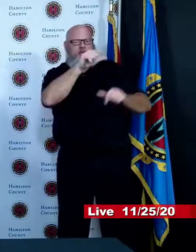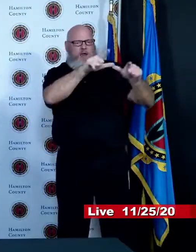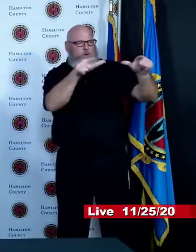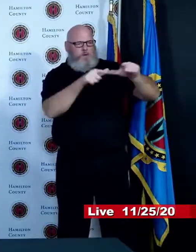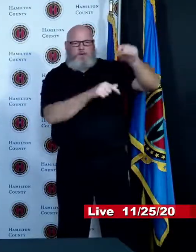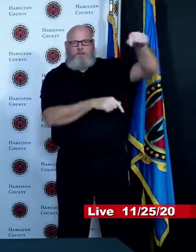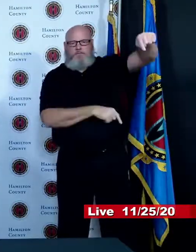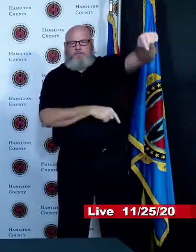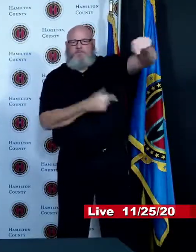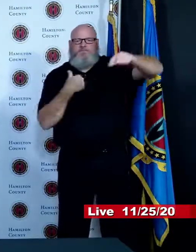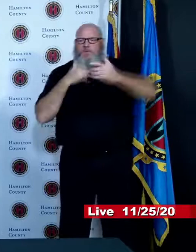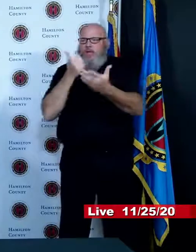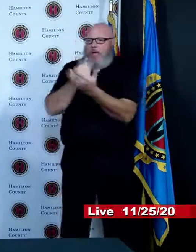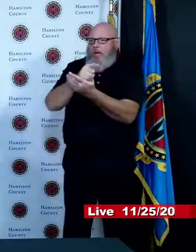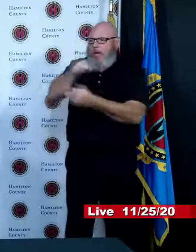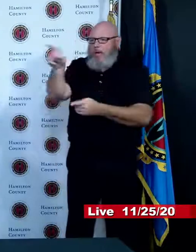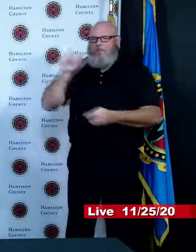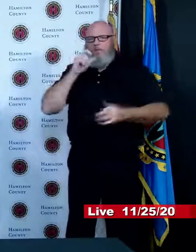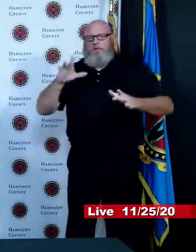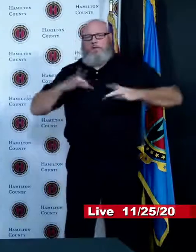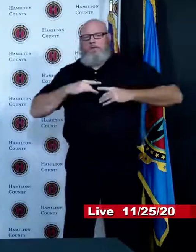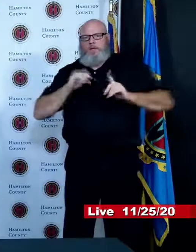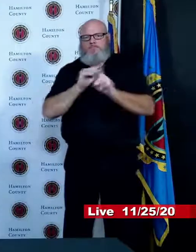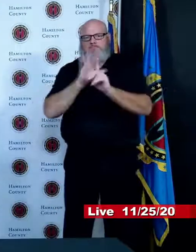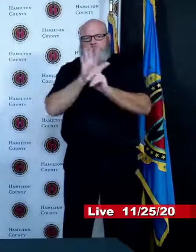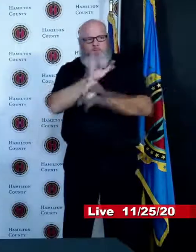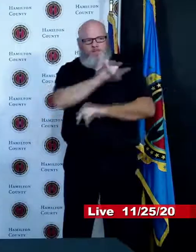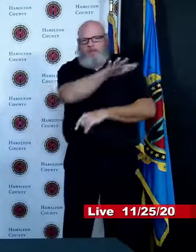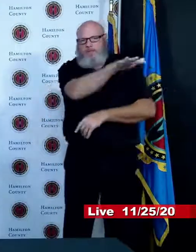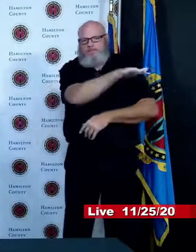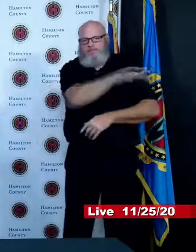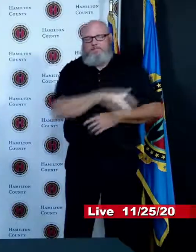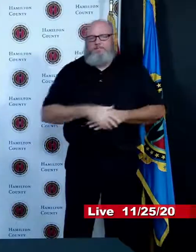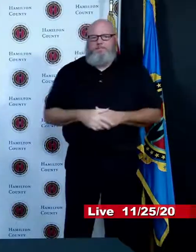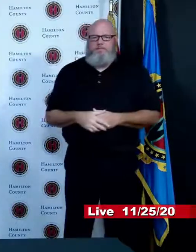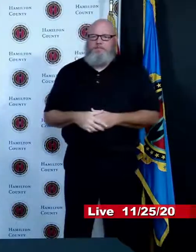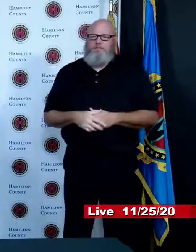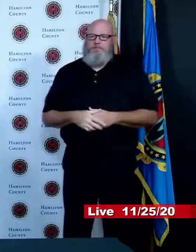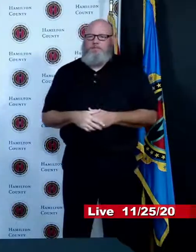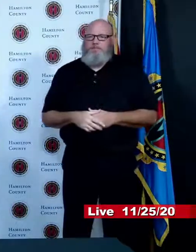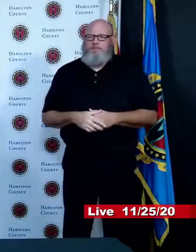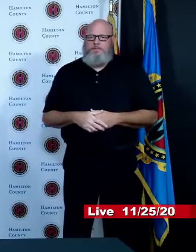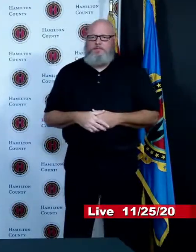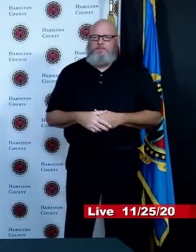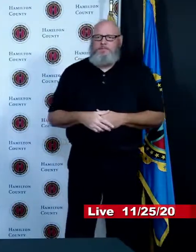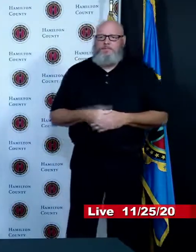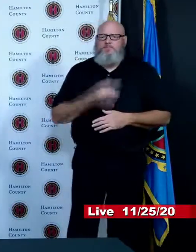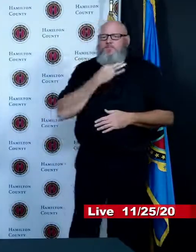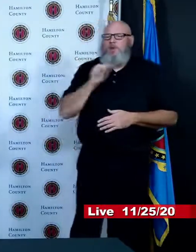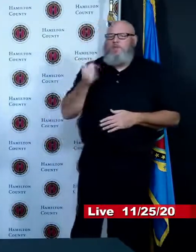case someone who has a positive test result are you focusing more on their subsequent contacts or